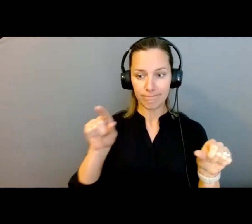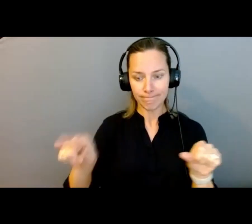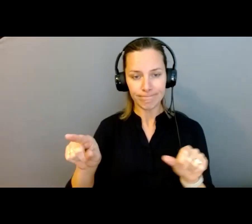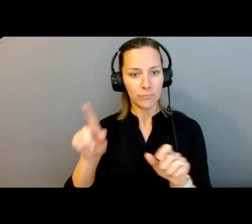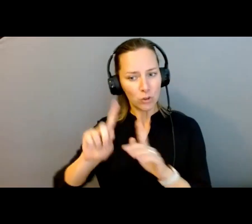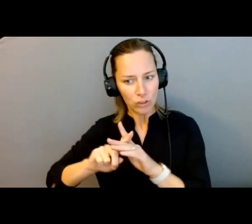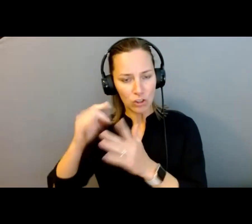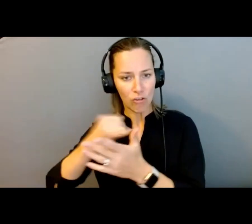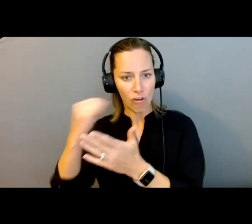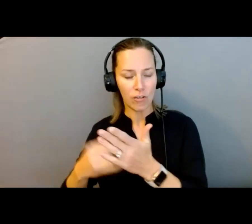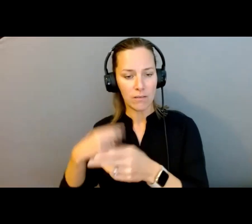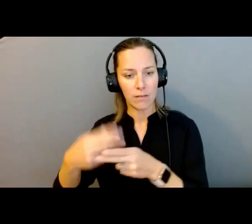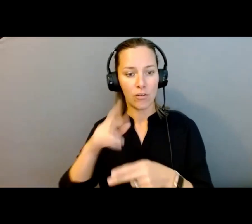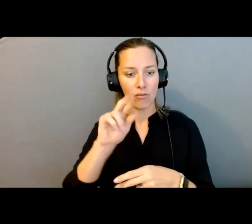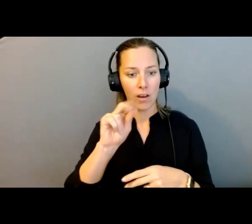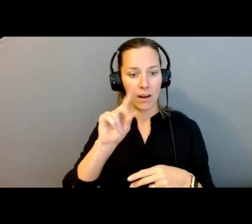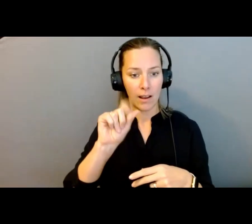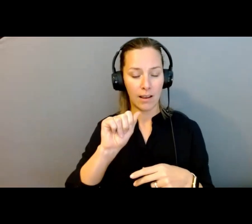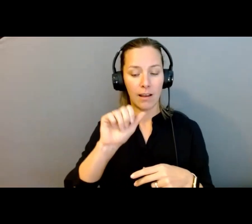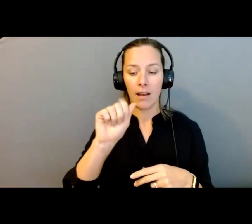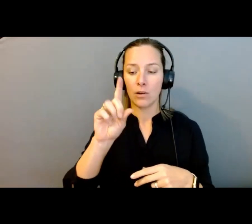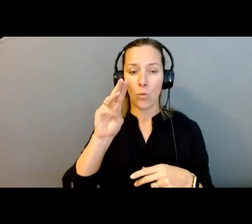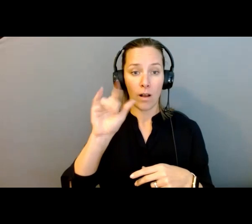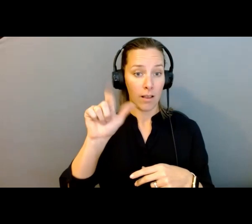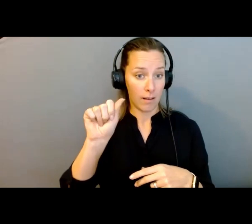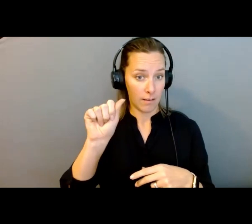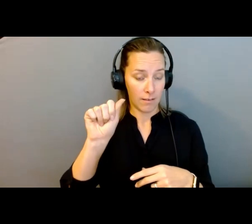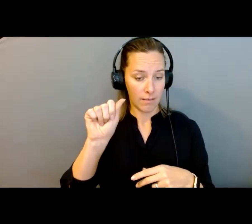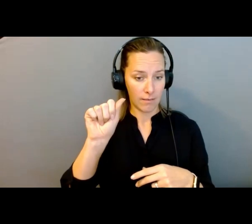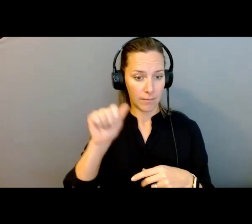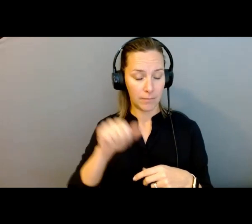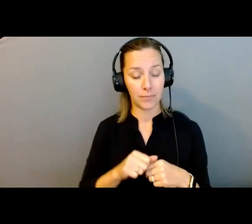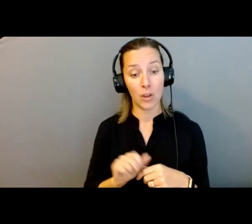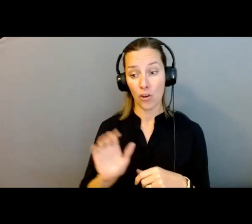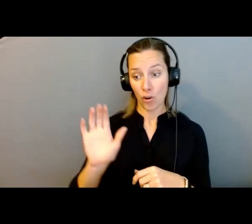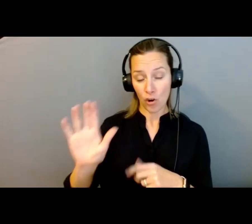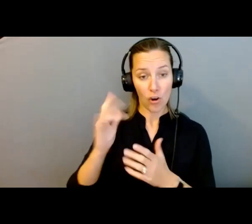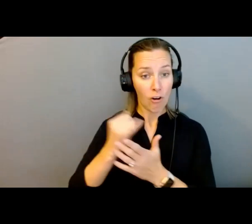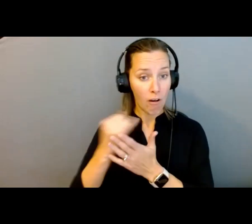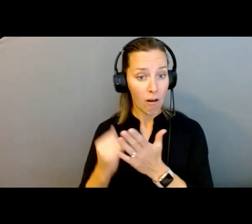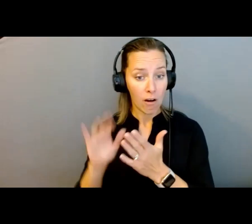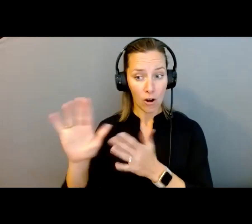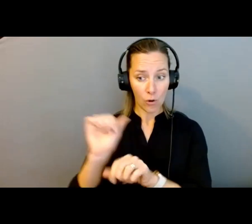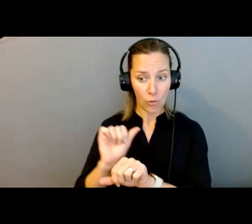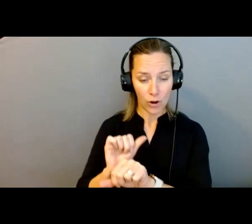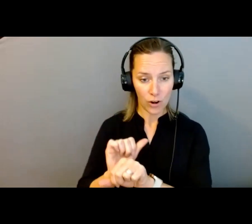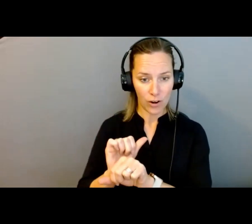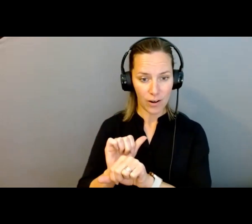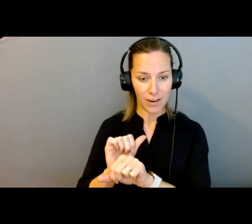That is Rana Awadallah. And you can find -- I can provide the link in the chat,